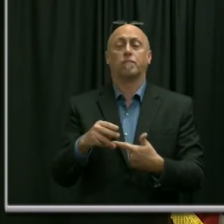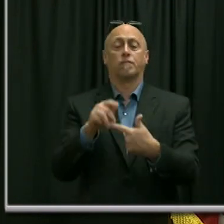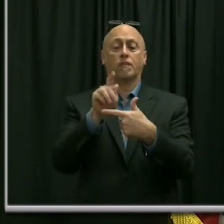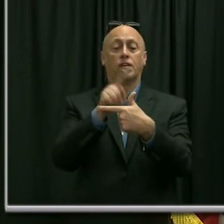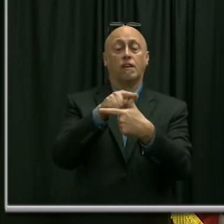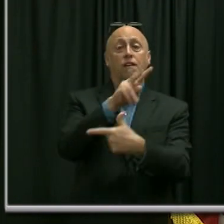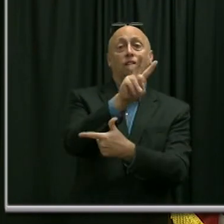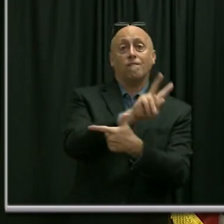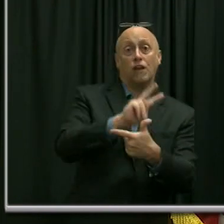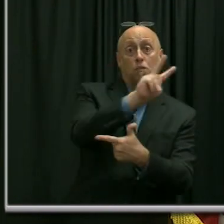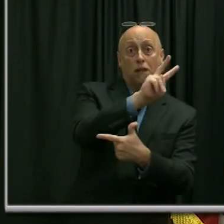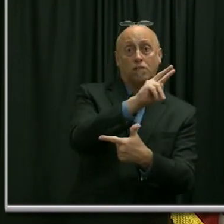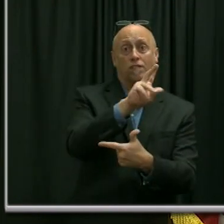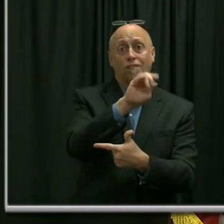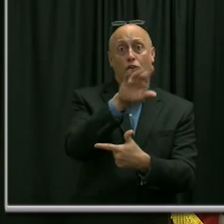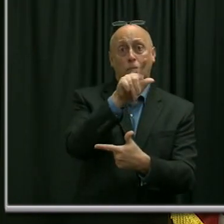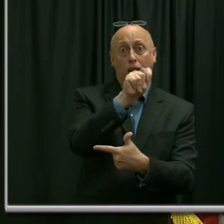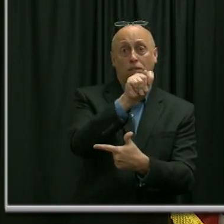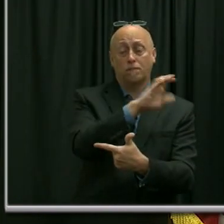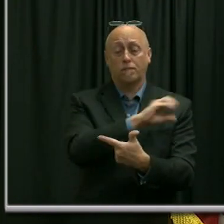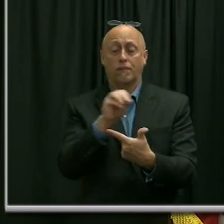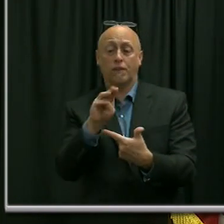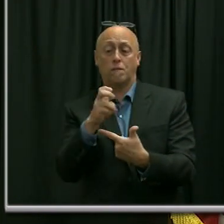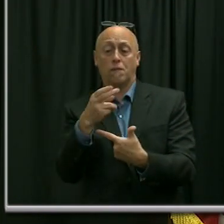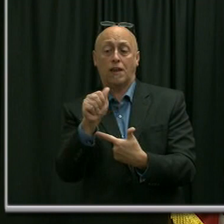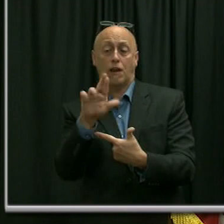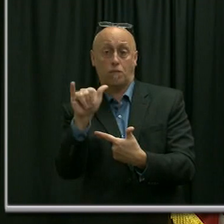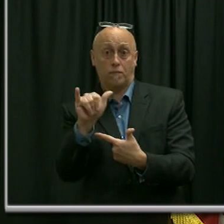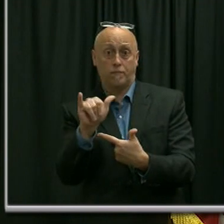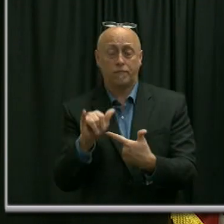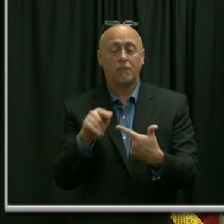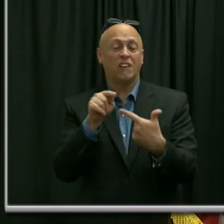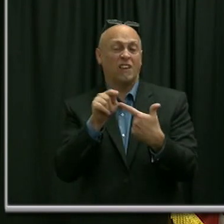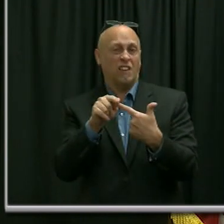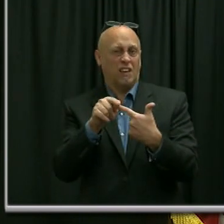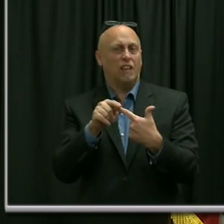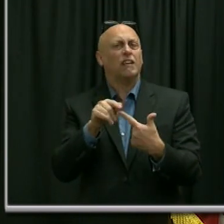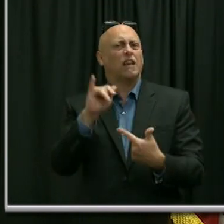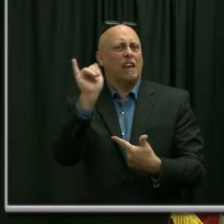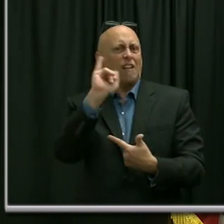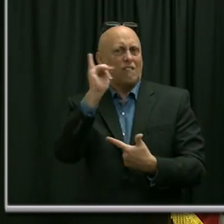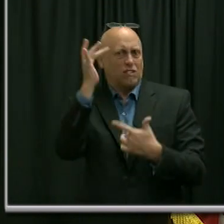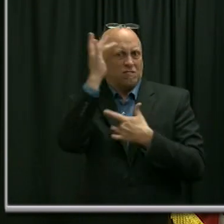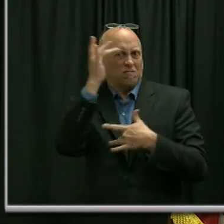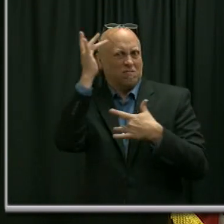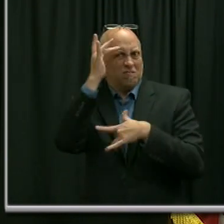WELL AS DR JAMES HILDRETH PRESIDENT AND CEO OF MEHARRY